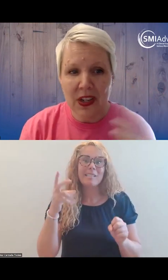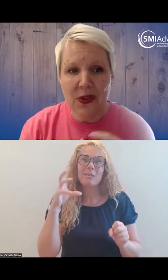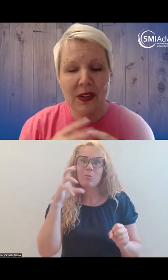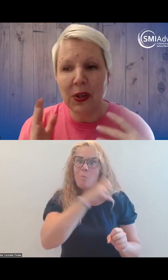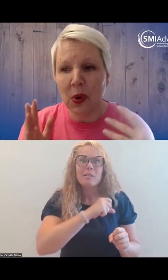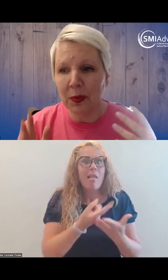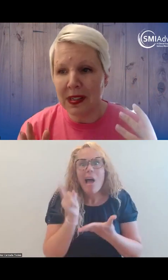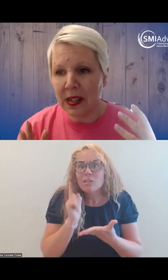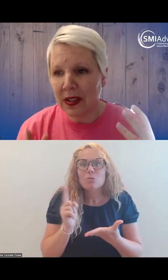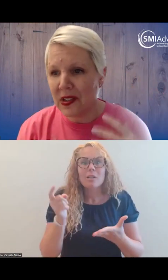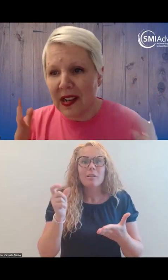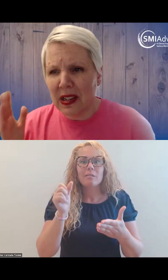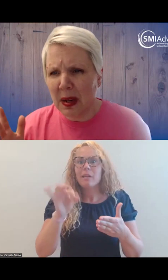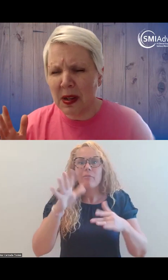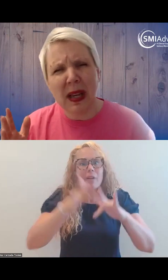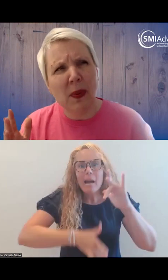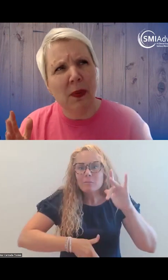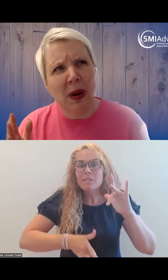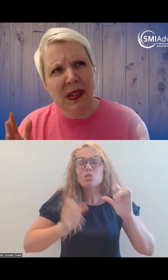YOU CAN VIEW OLD MATERIALS. SOMETIMES I AM LIKE WHAT IS